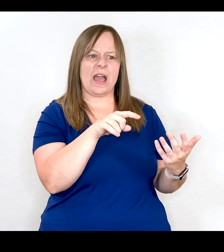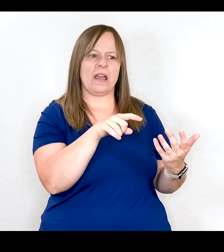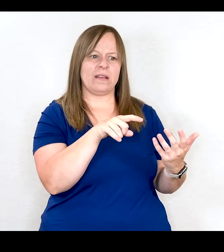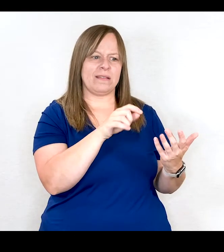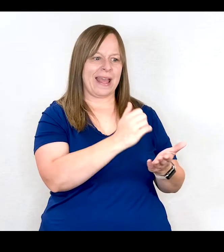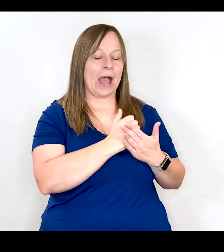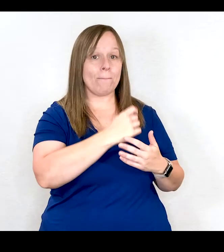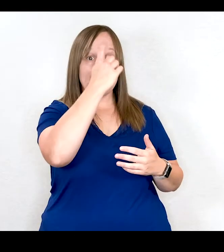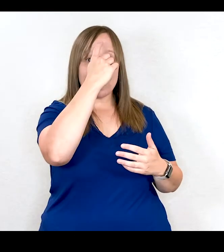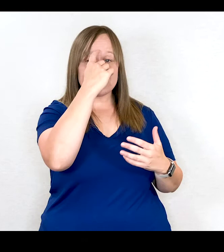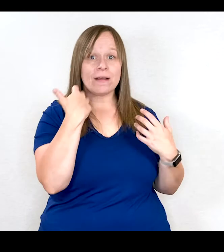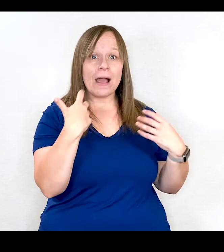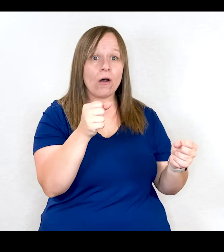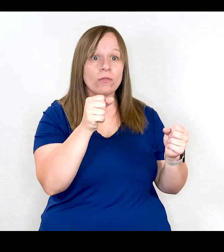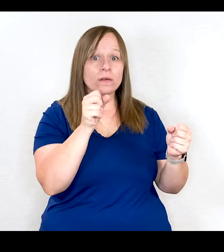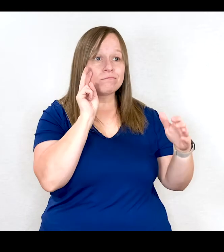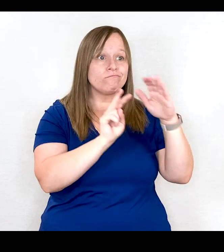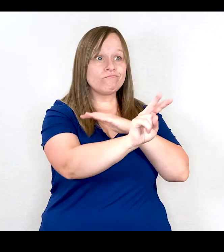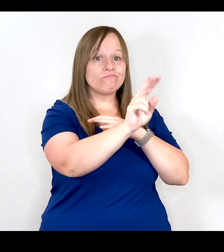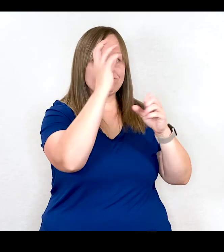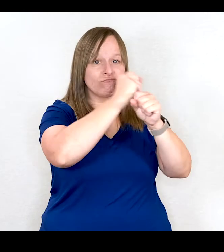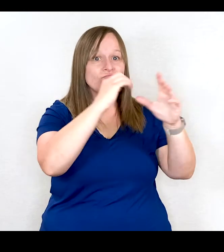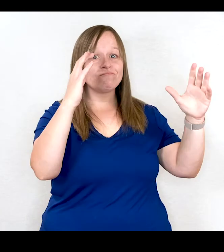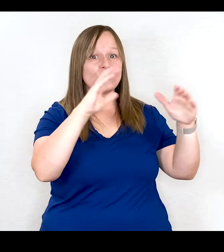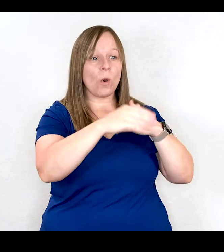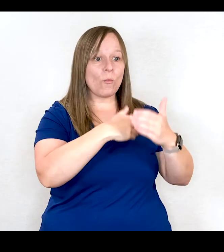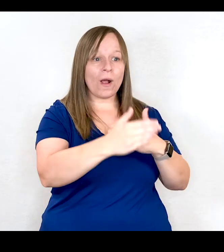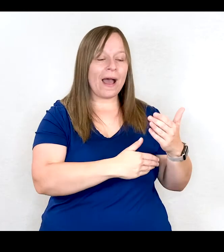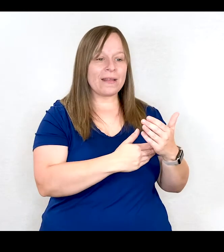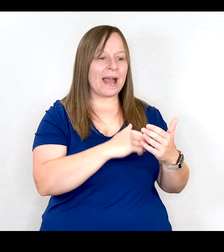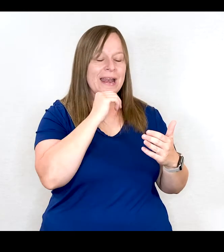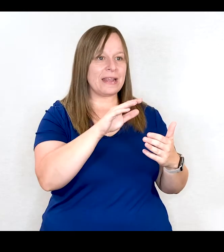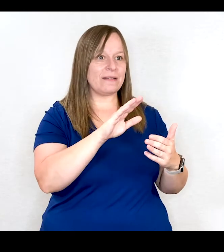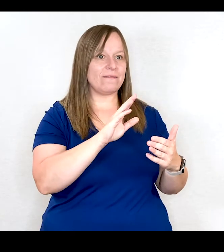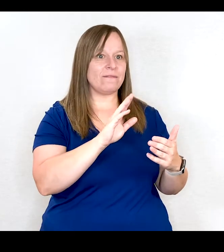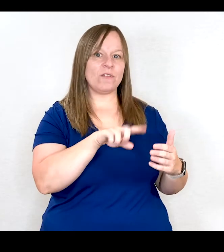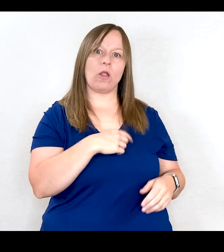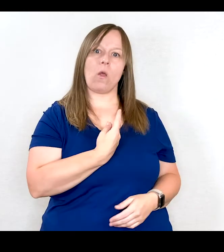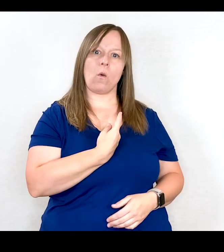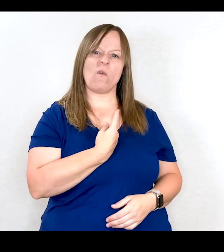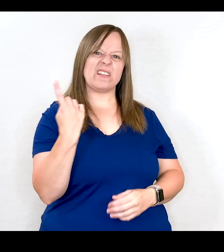because it helped my mental outlook on the whole process. For once, I didn't feel alone.